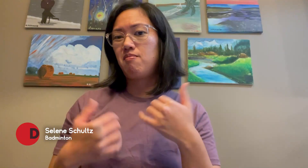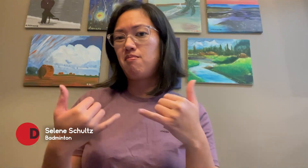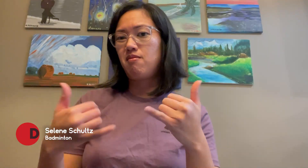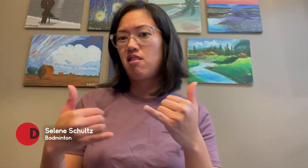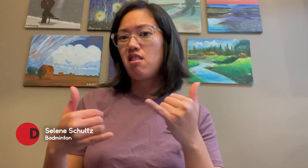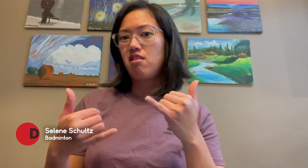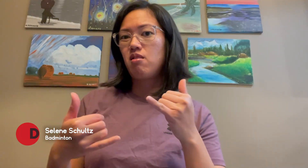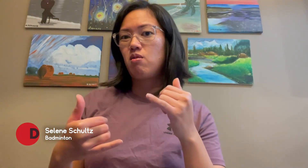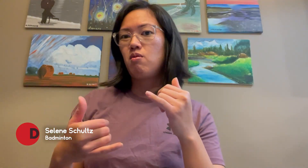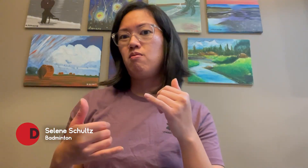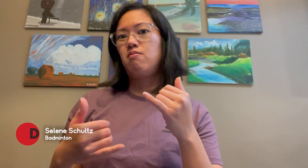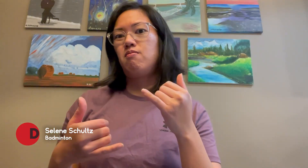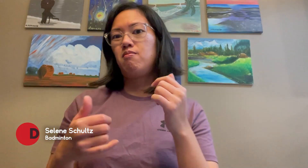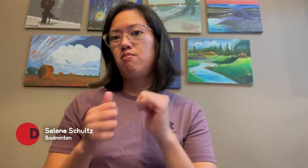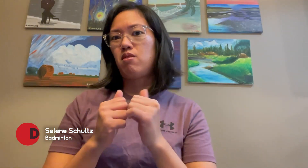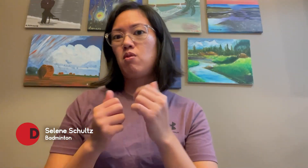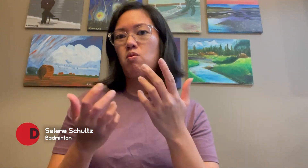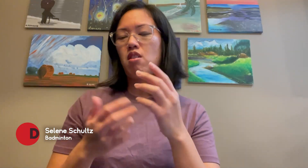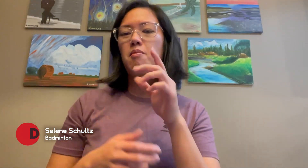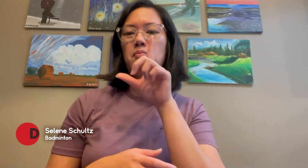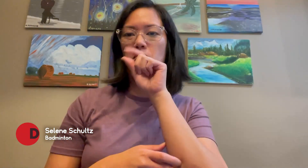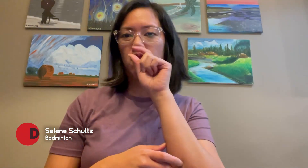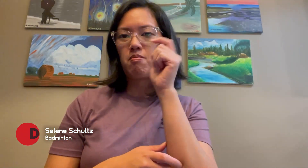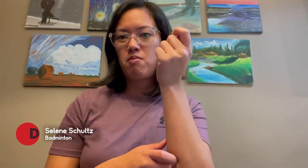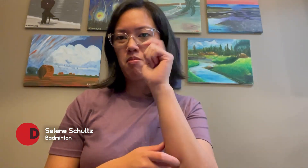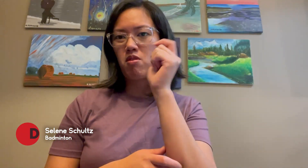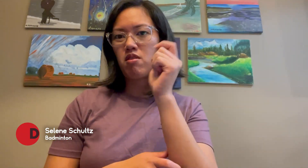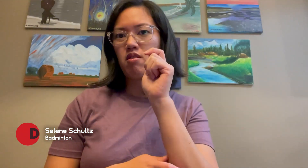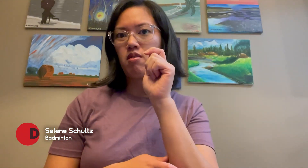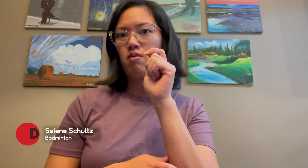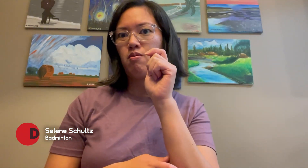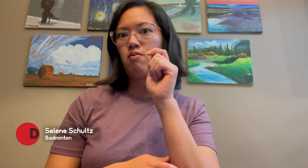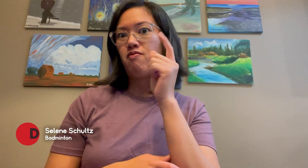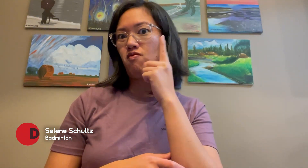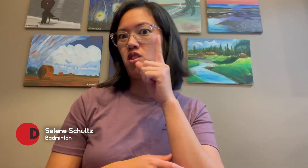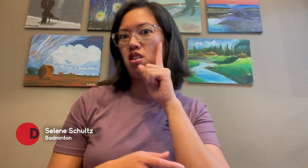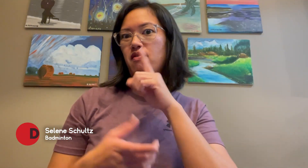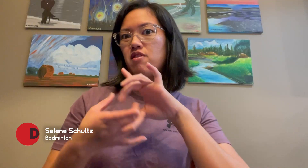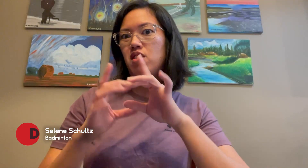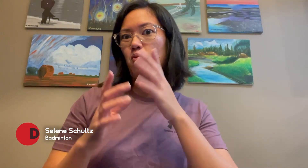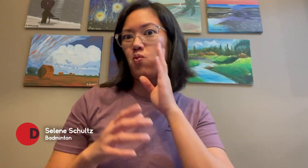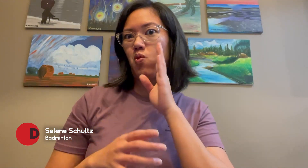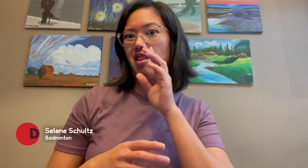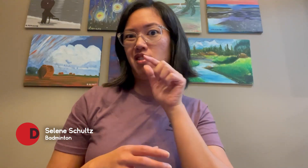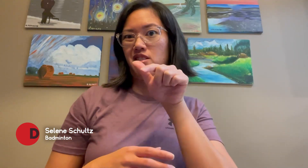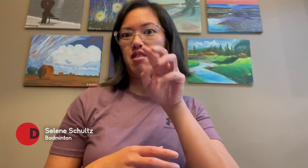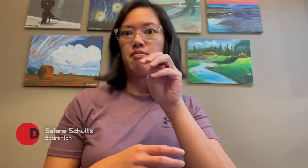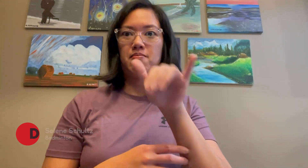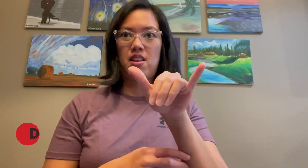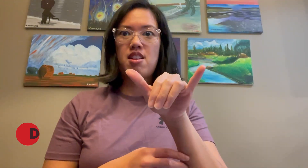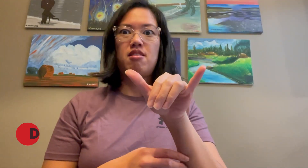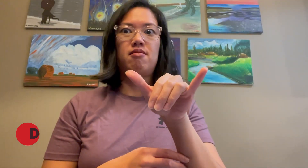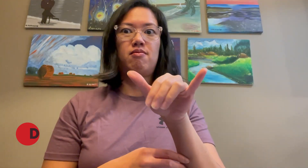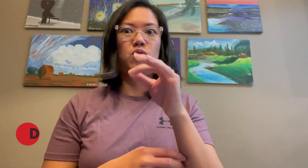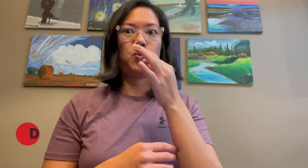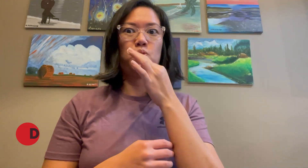I will be playing badminton in the Deaflympics this upcoming May.